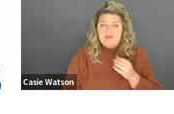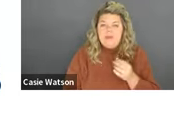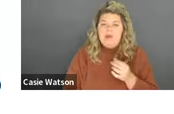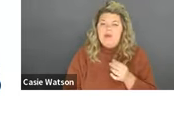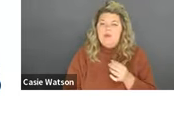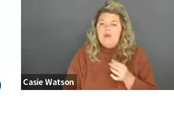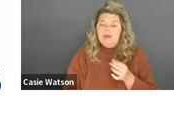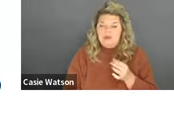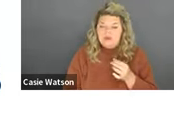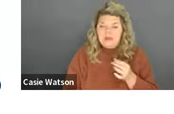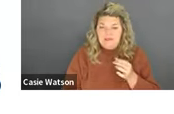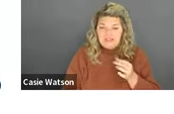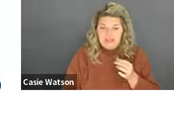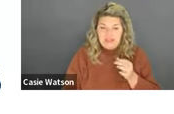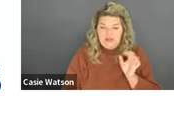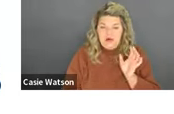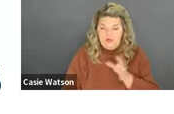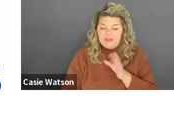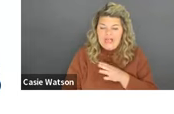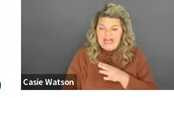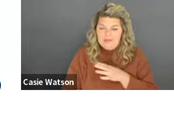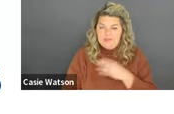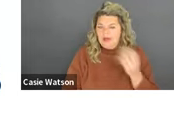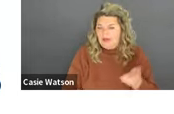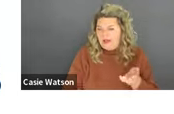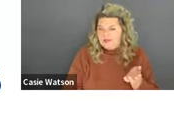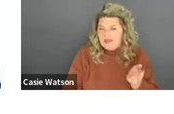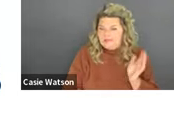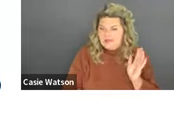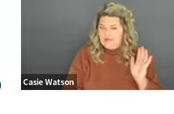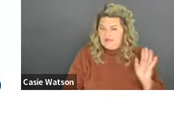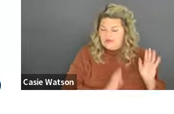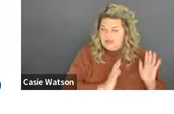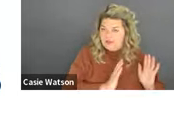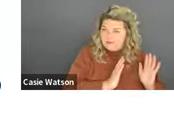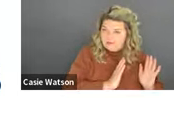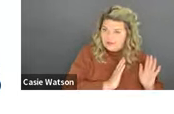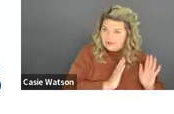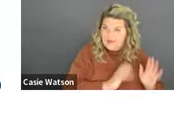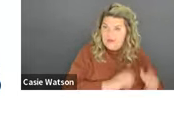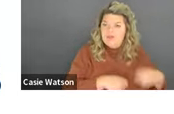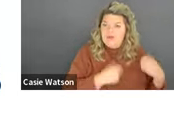which people will lose their vision over time, but a lot of the times, they will lose their hearing first.